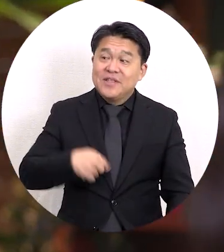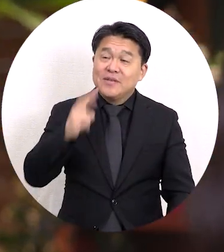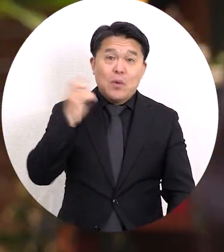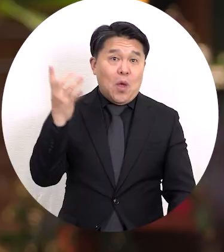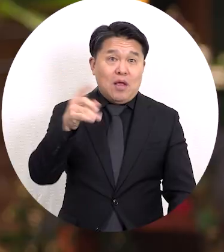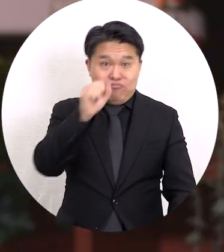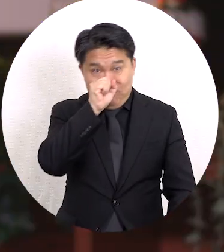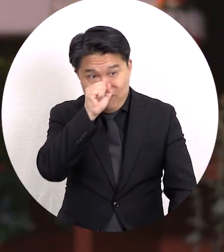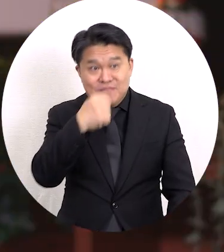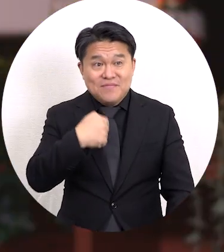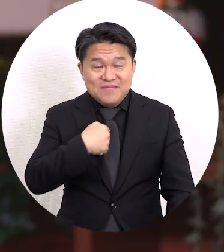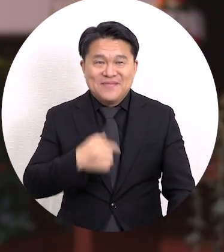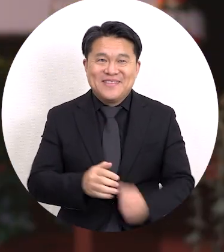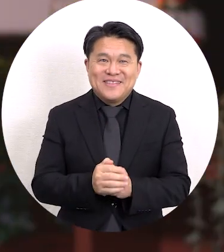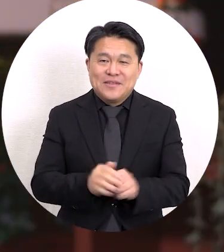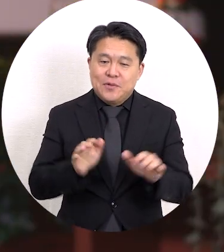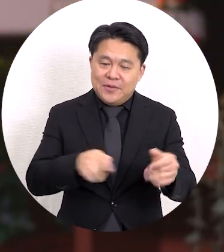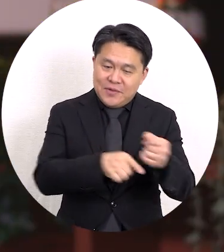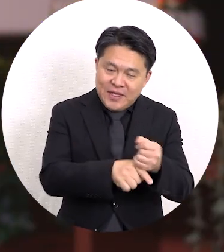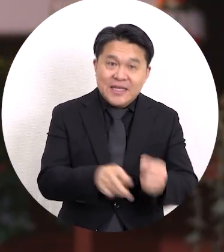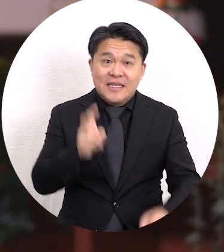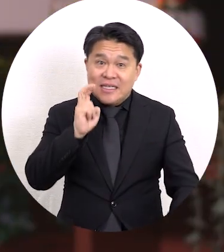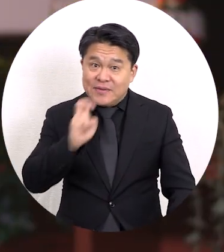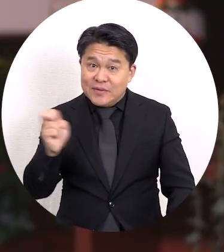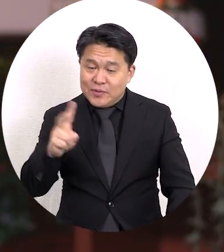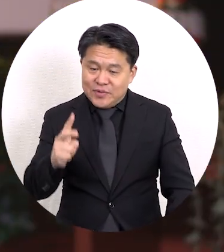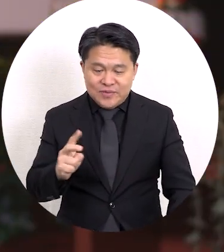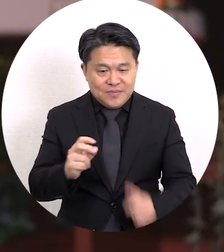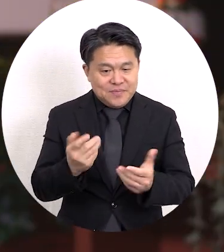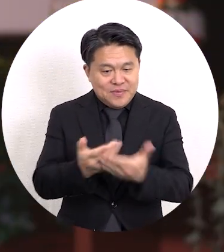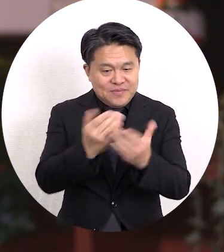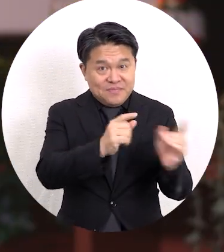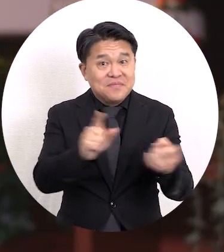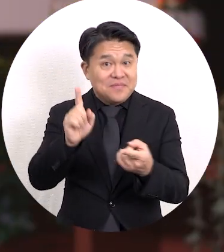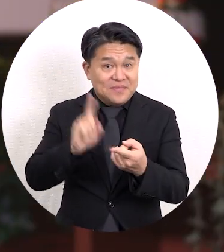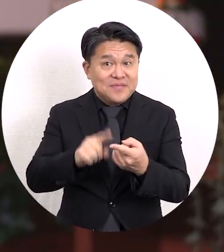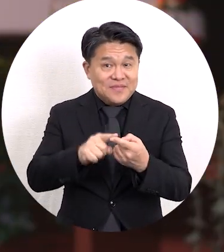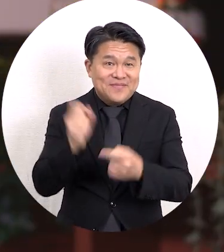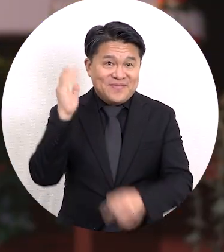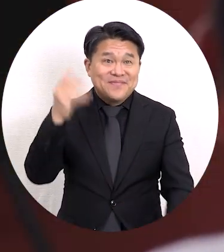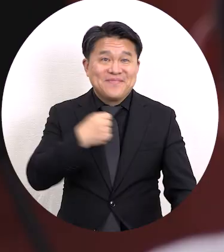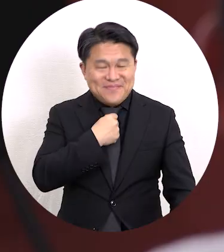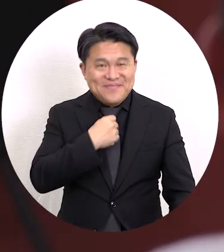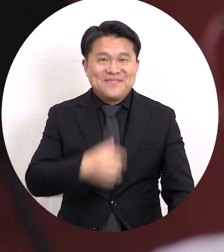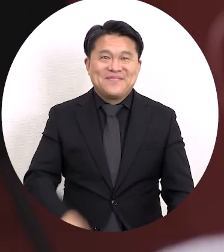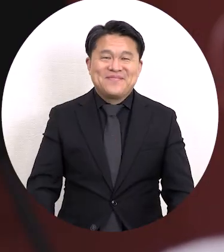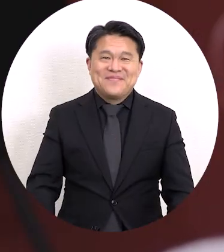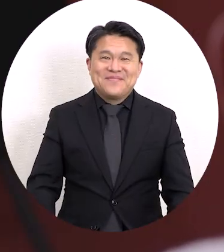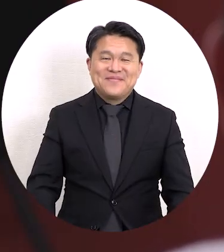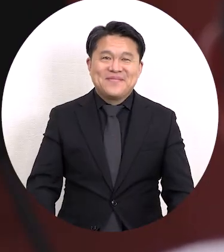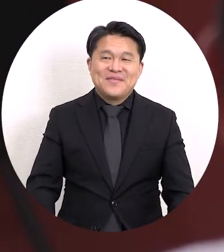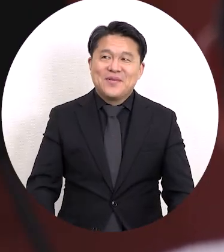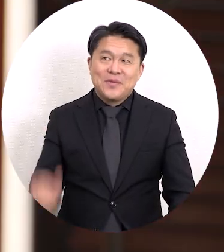So today, I’d like to talk about science and music, or perhaps evolution and music. Yes, I'm looking forward to today's discussion.